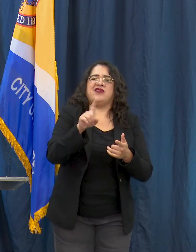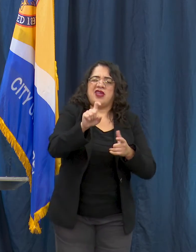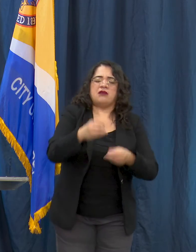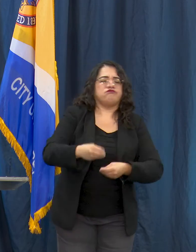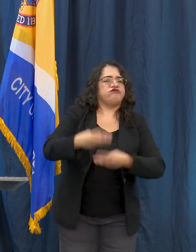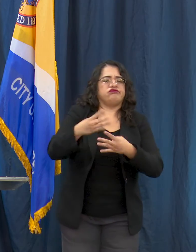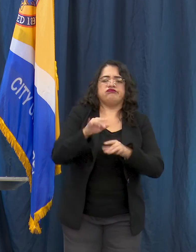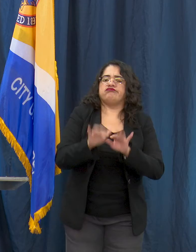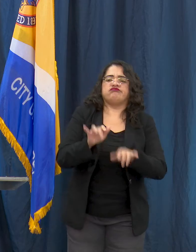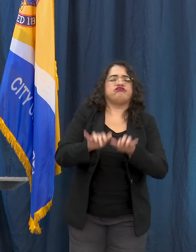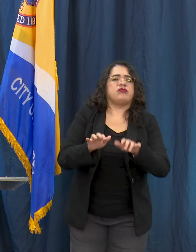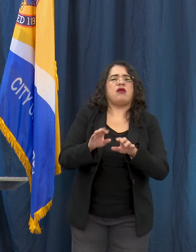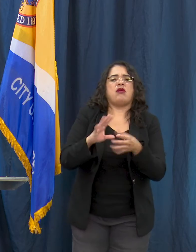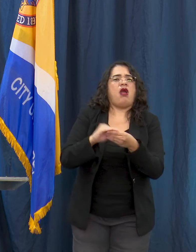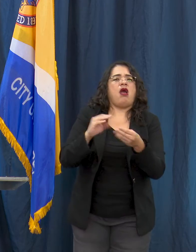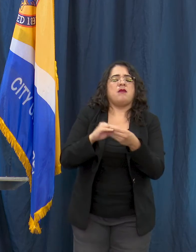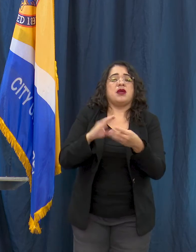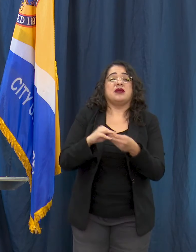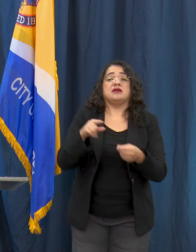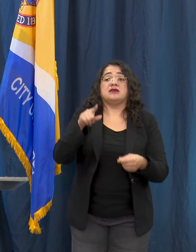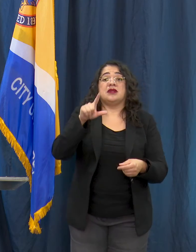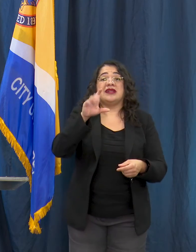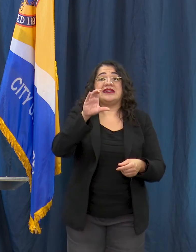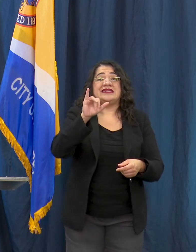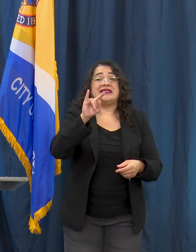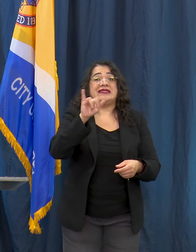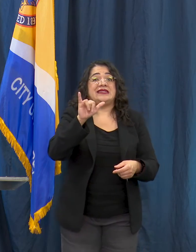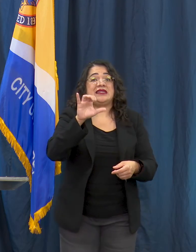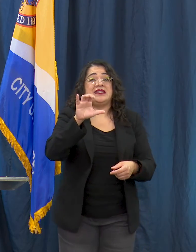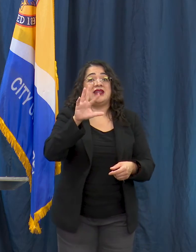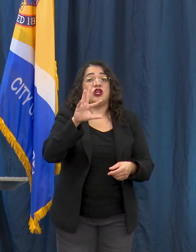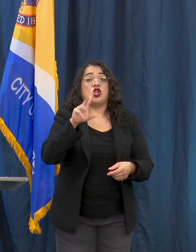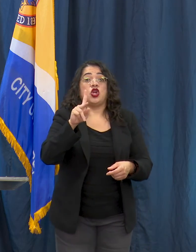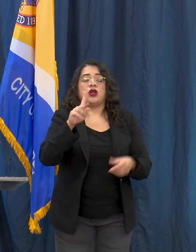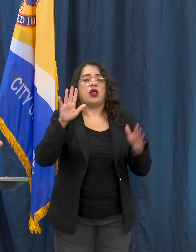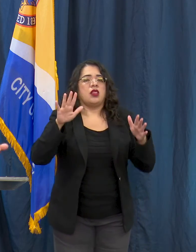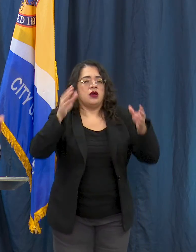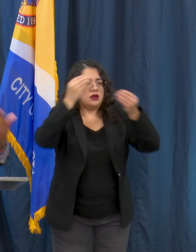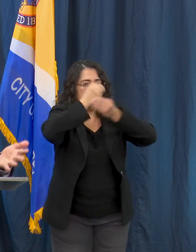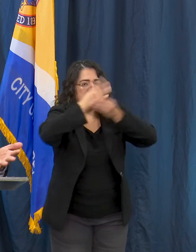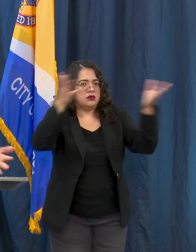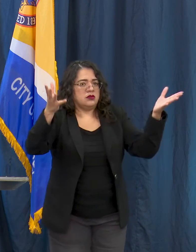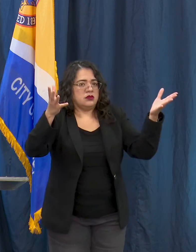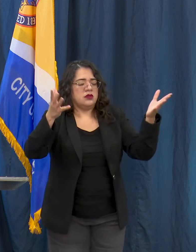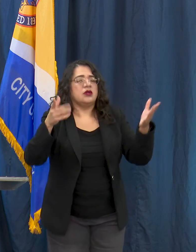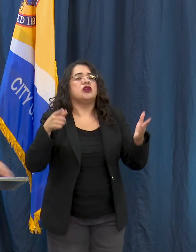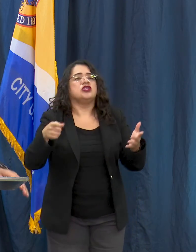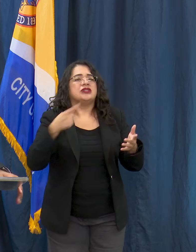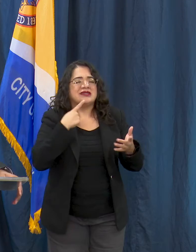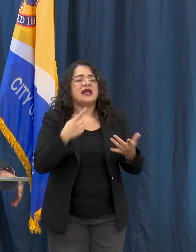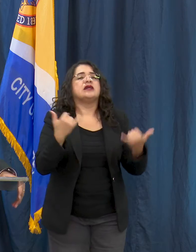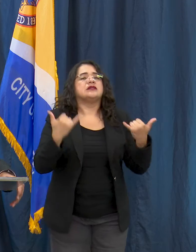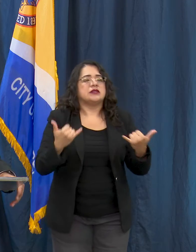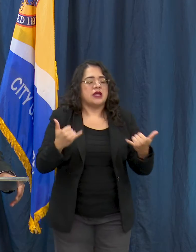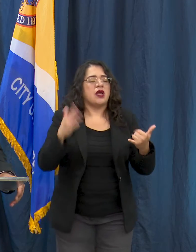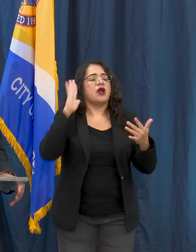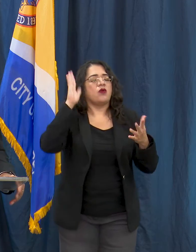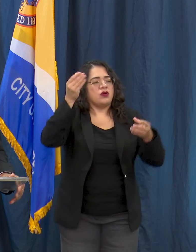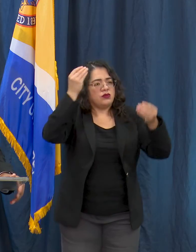a kind of press release announcement on that yet and maybe she hasn't yet, she didn't mention it was coming out today and so we understand that it's